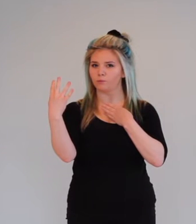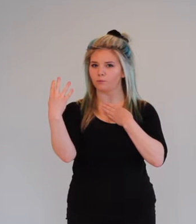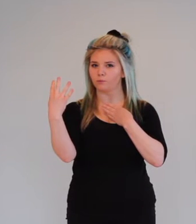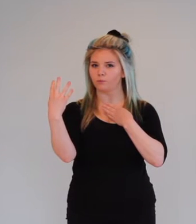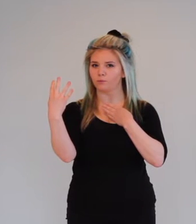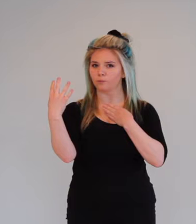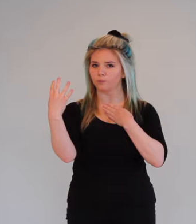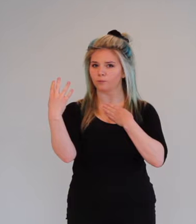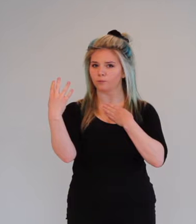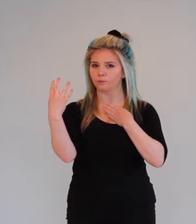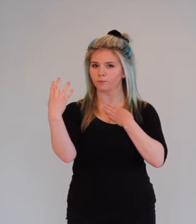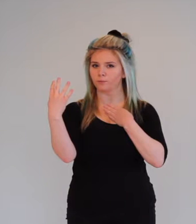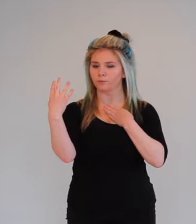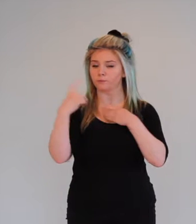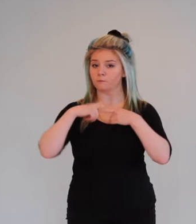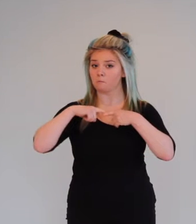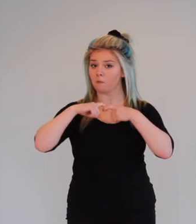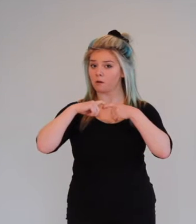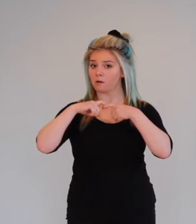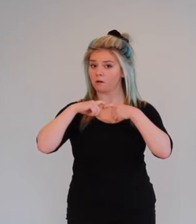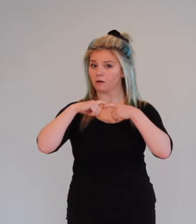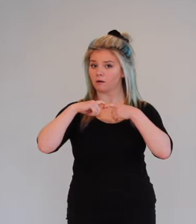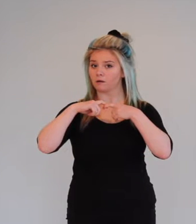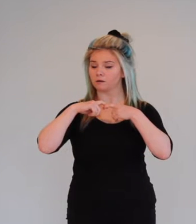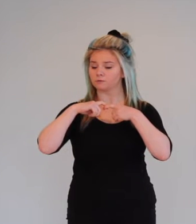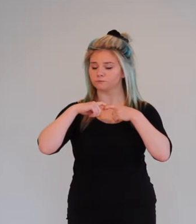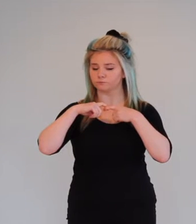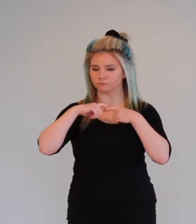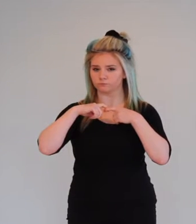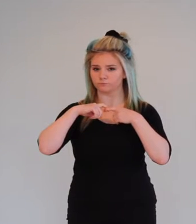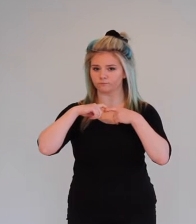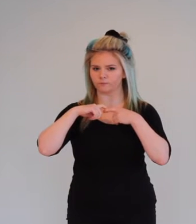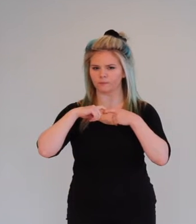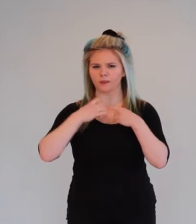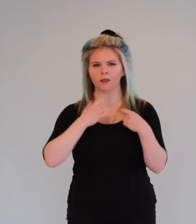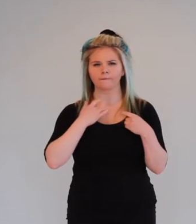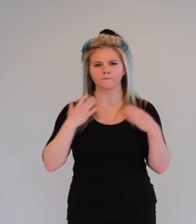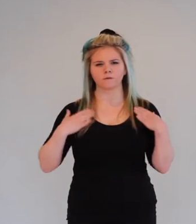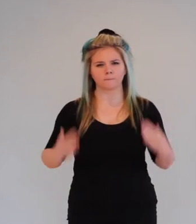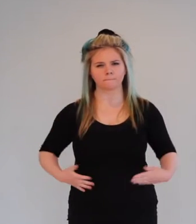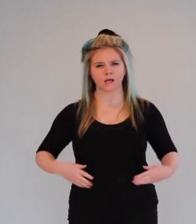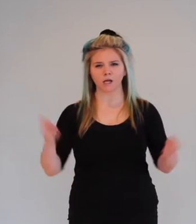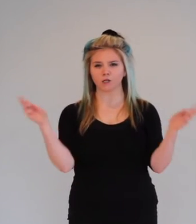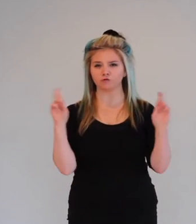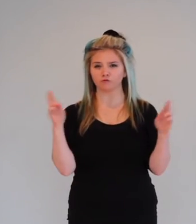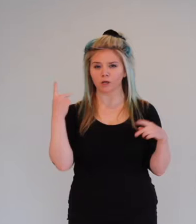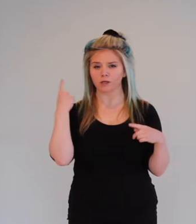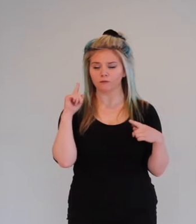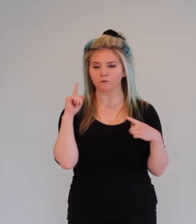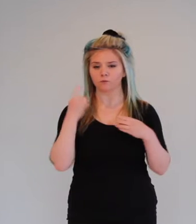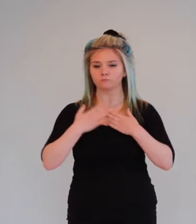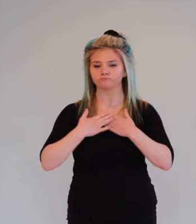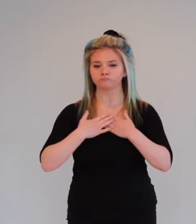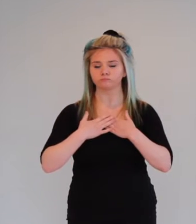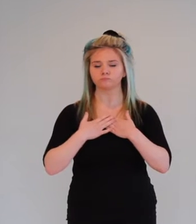Again, pause at the bottom. When your body's ready to inhale deep breath in four,